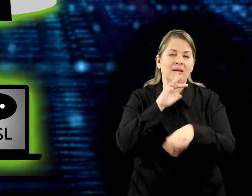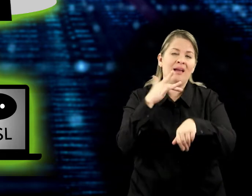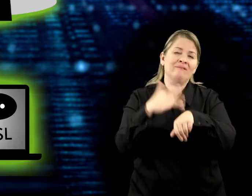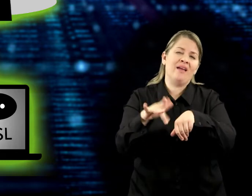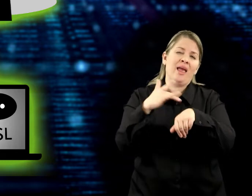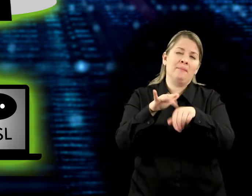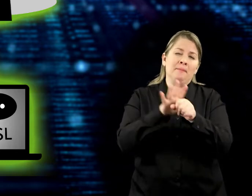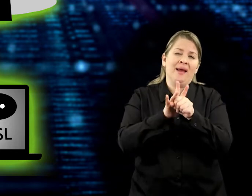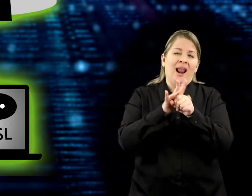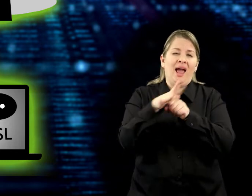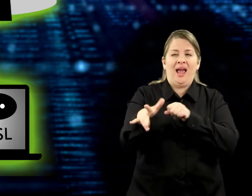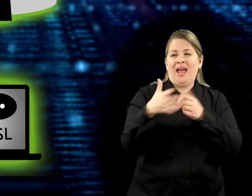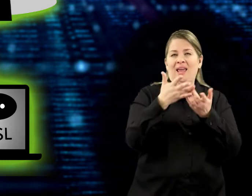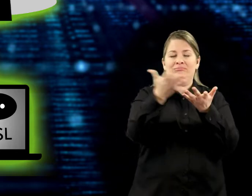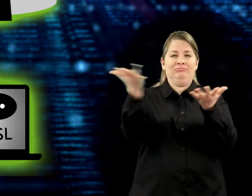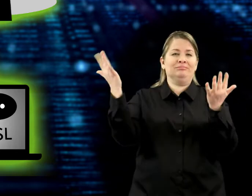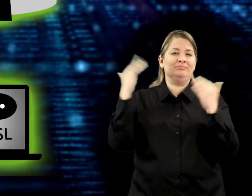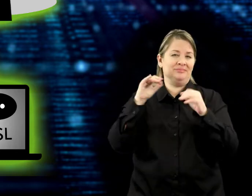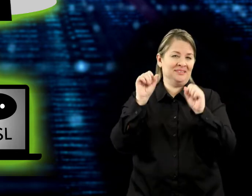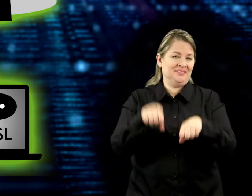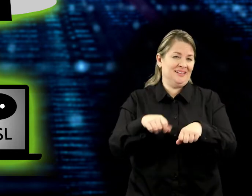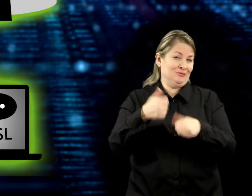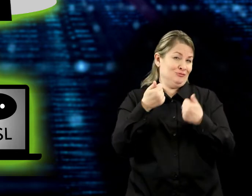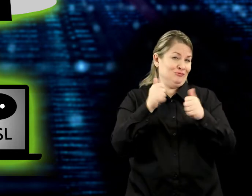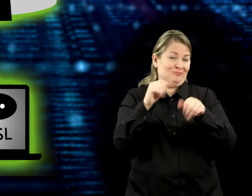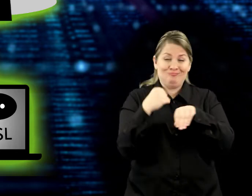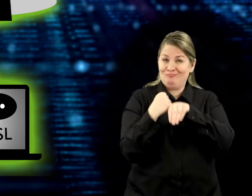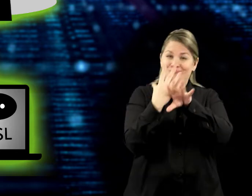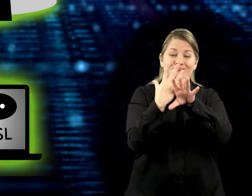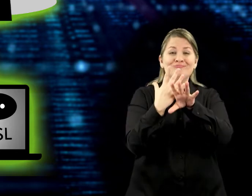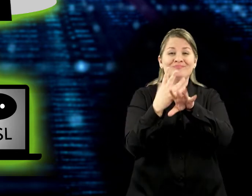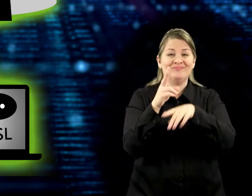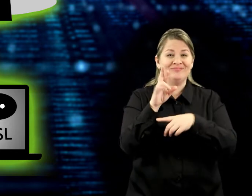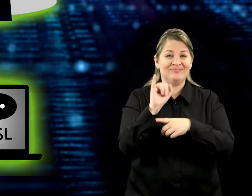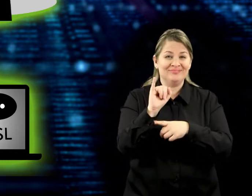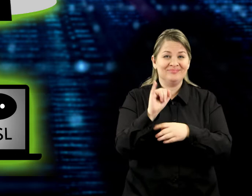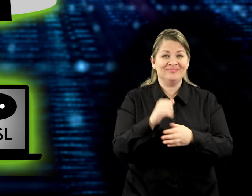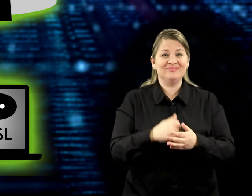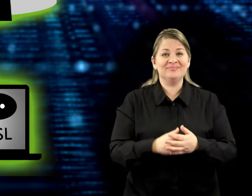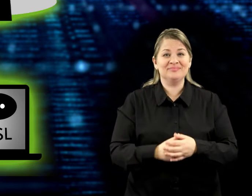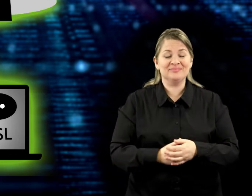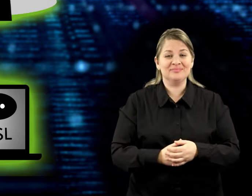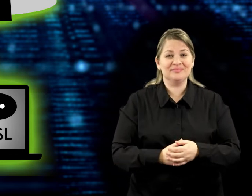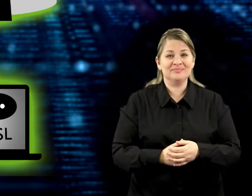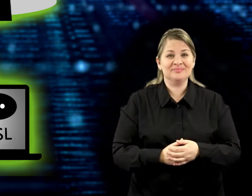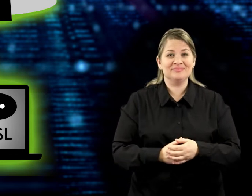Access to available qualified interpreters is dramatically increased because they can be located anywhere.